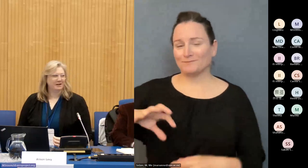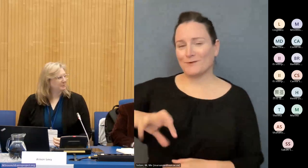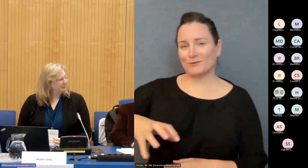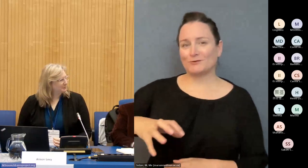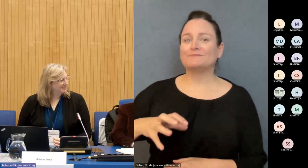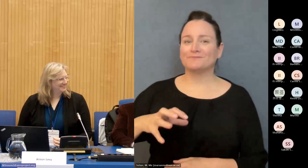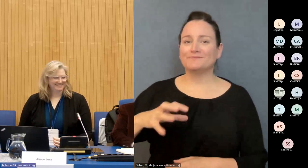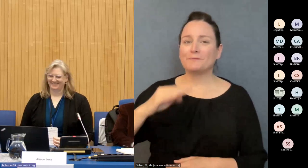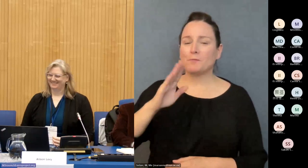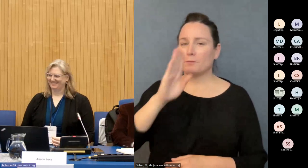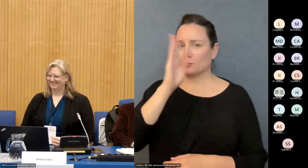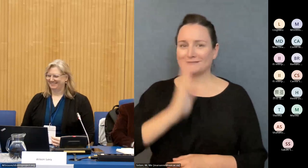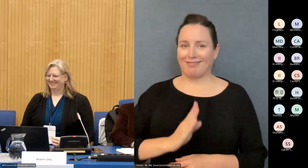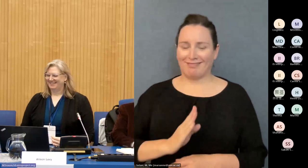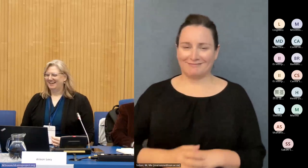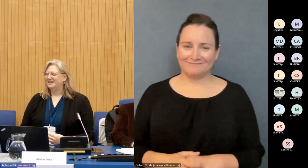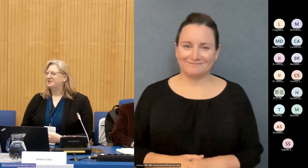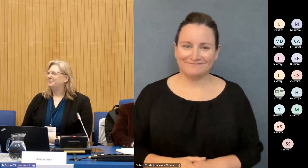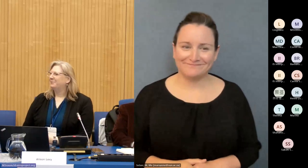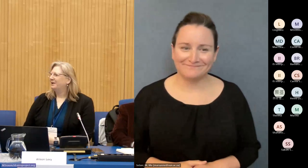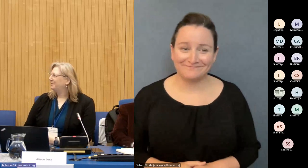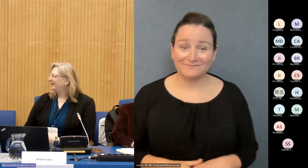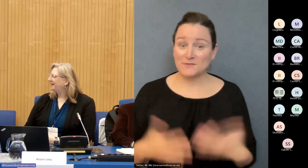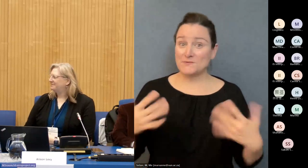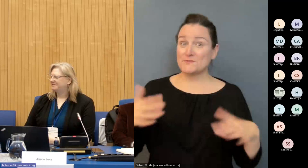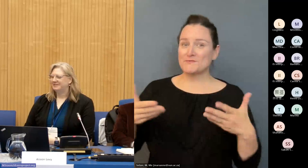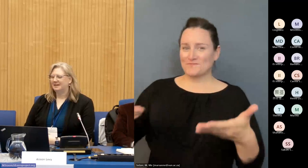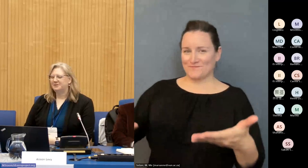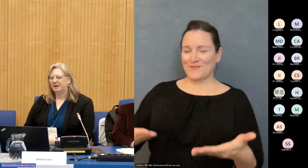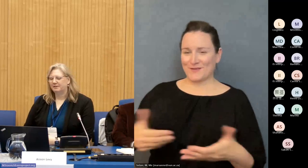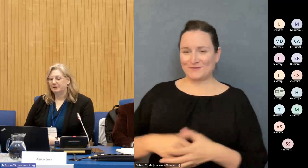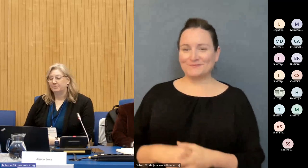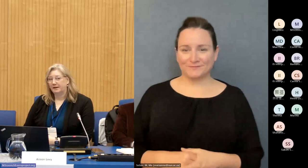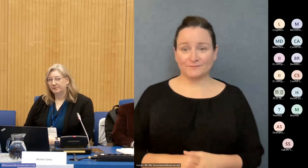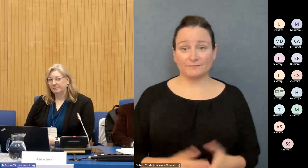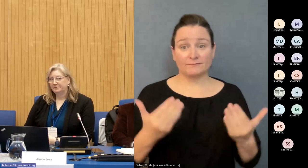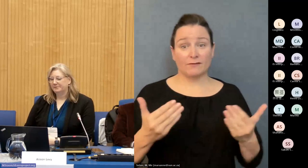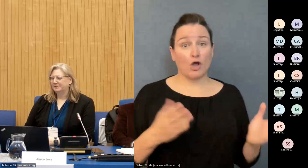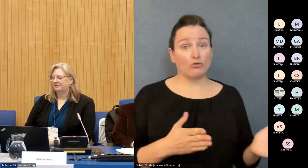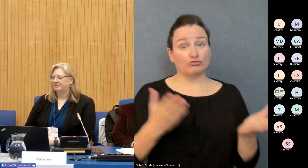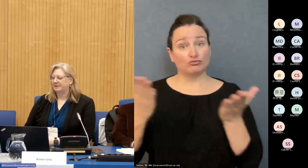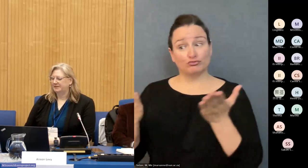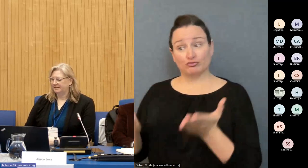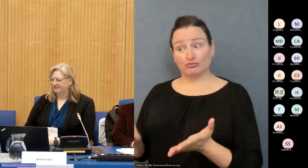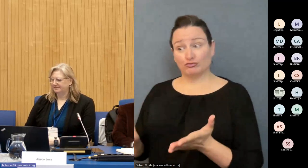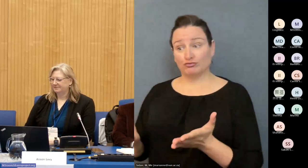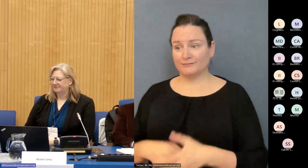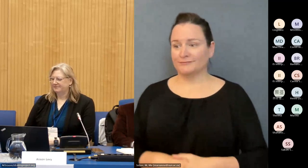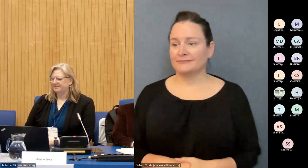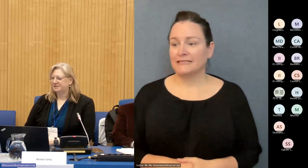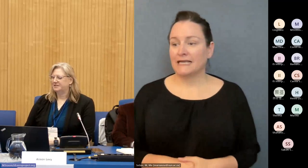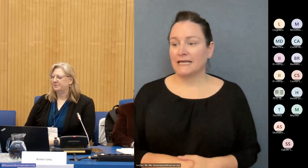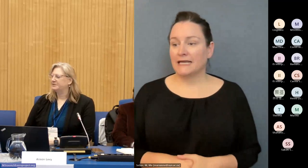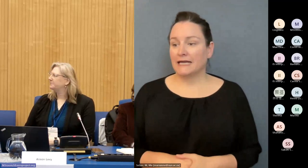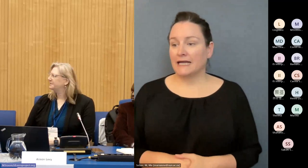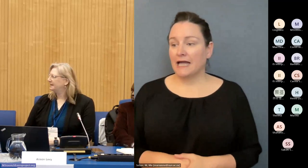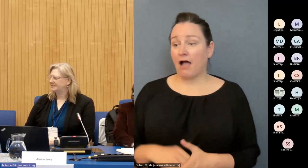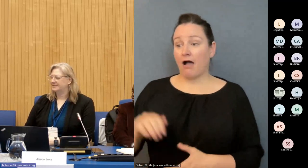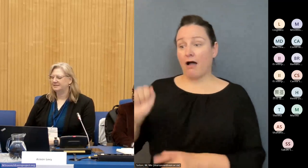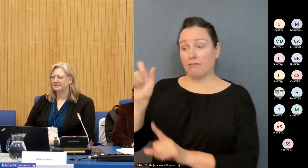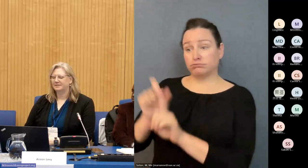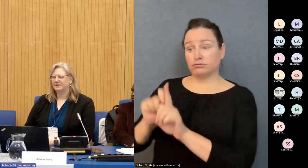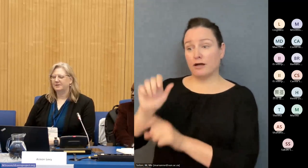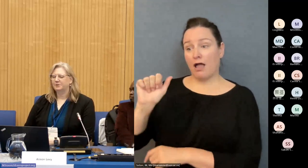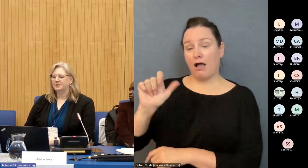come a long way. To my right, we have a doctor from India, she is a principal scientist with